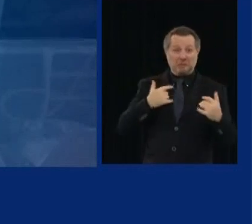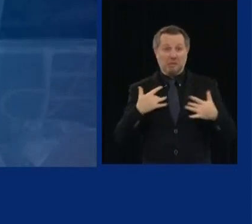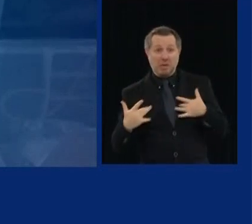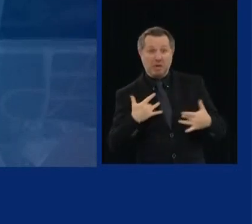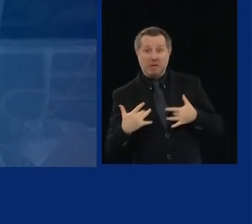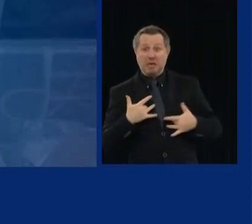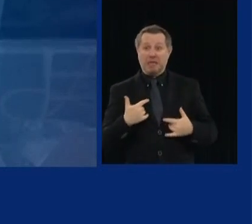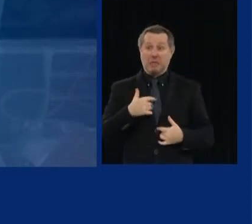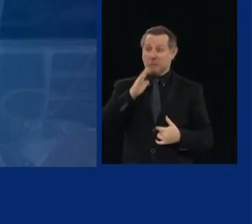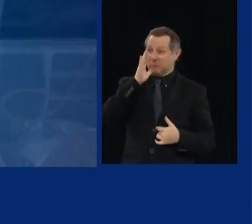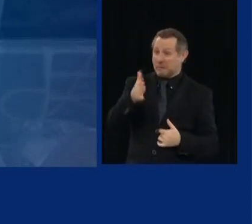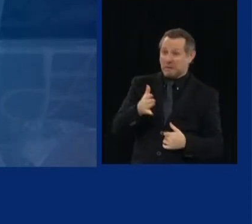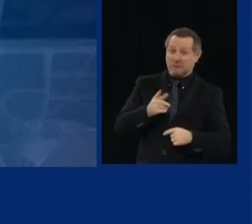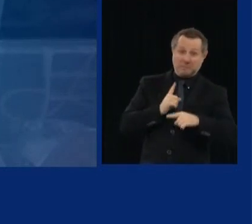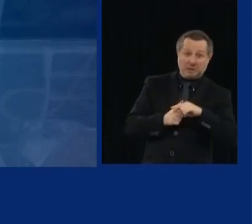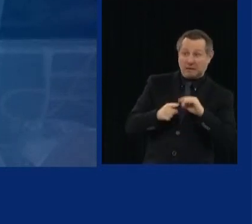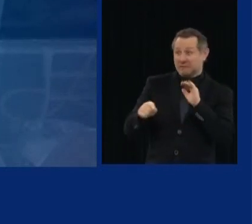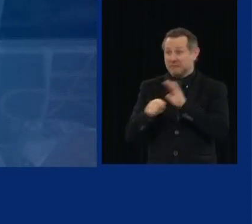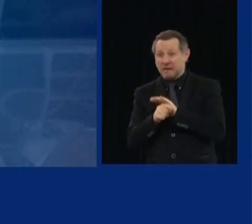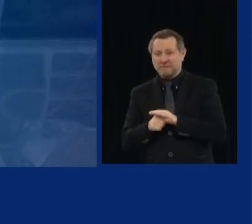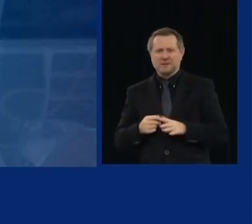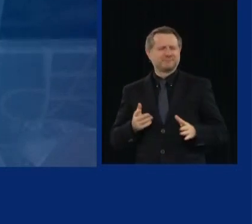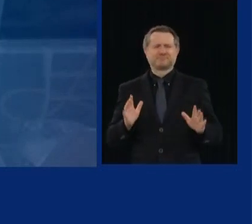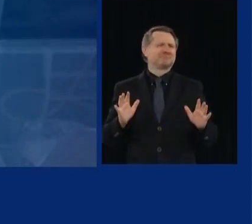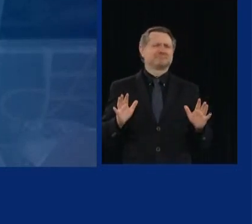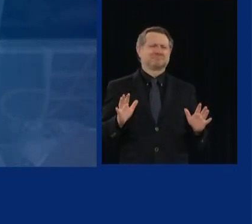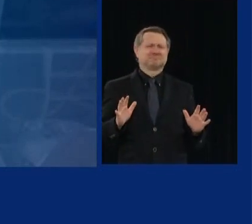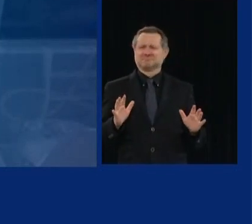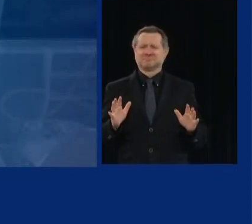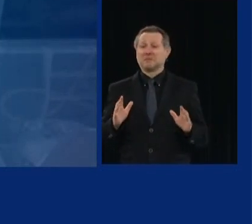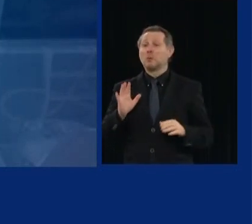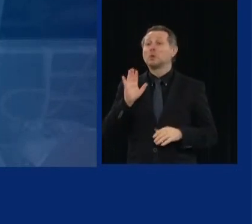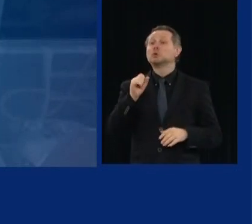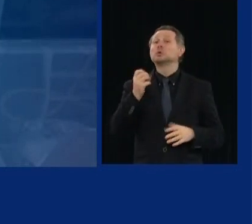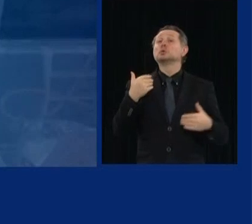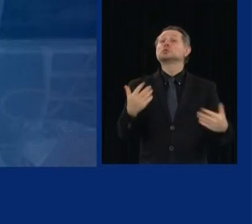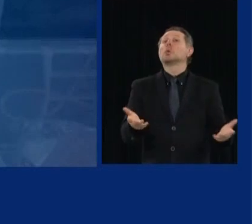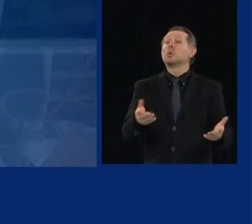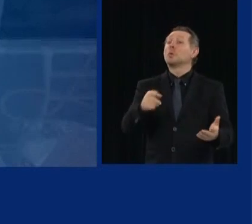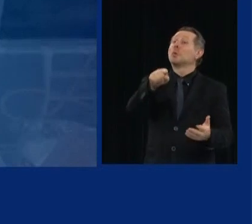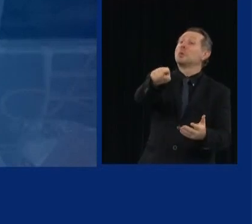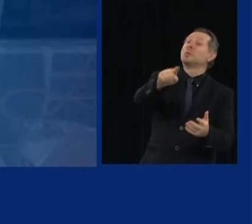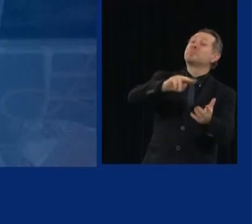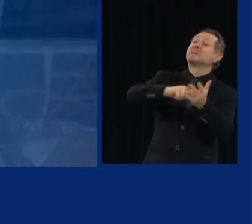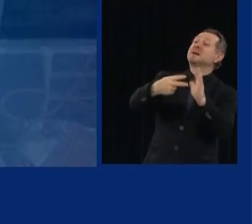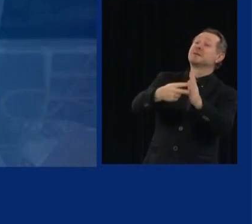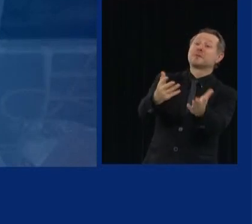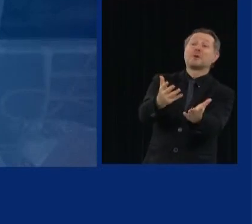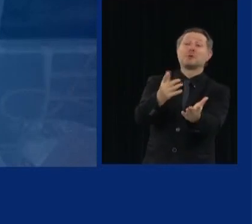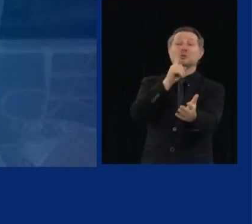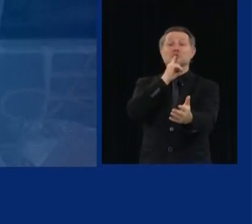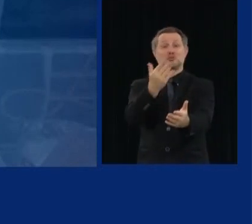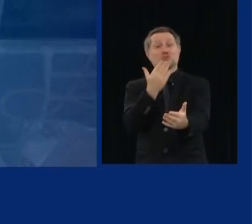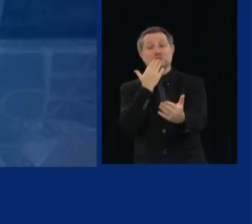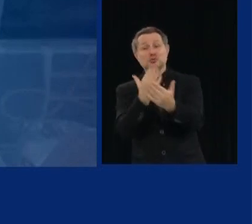INVESTIGATED AND HAVE A TEST AND THEN WORRY ABOUT WHAT THE TEST SAYS?